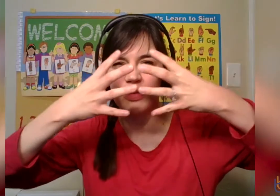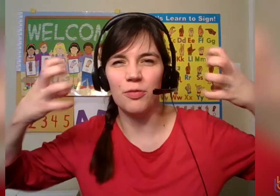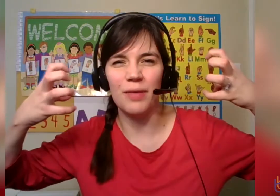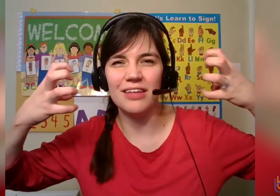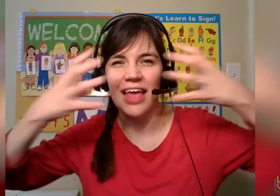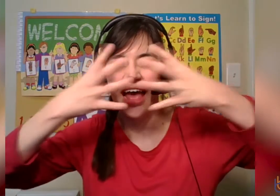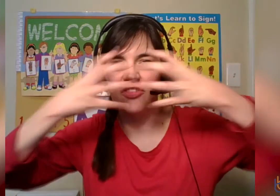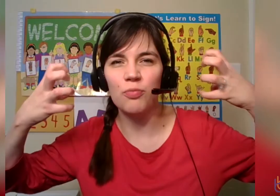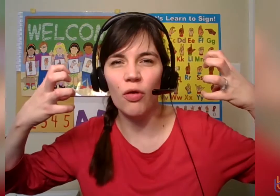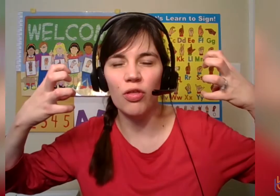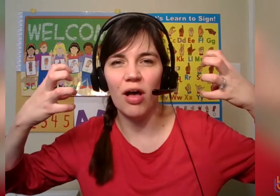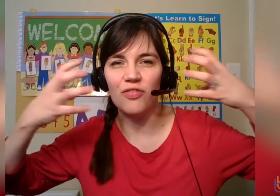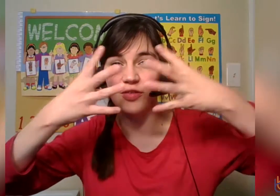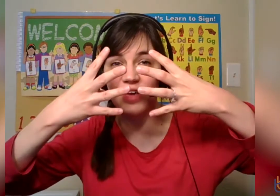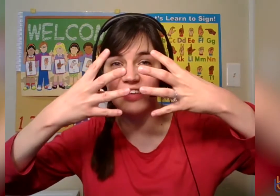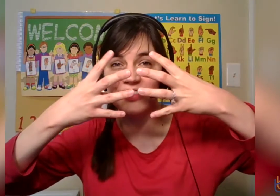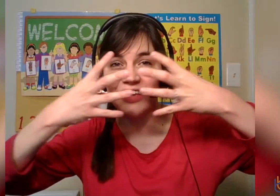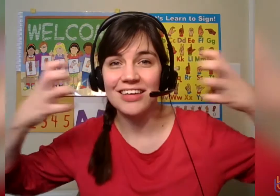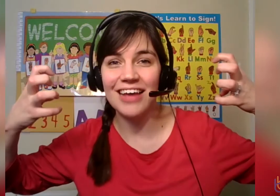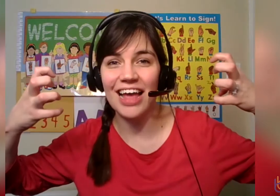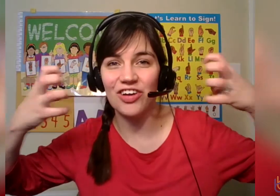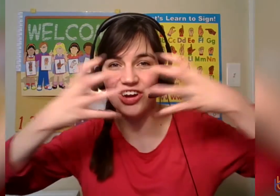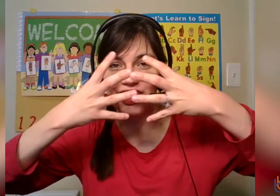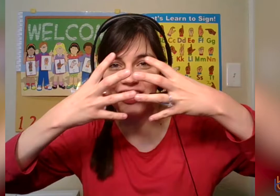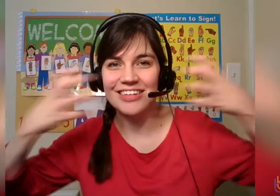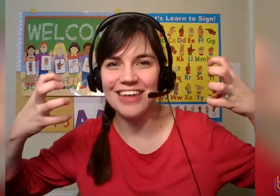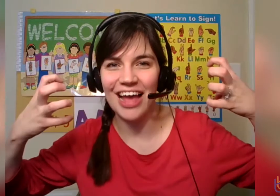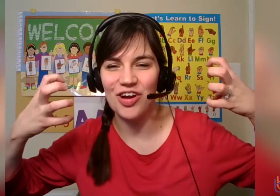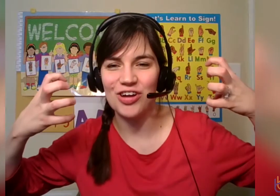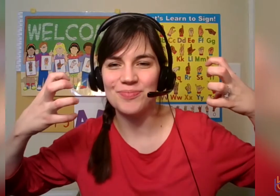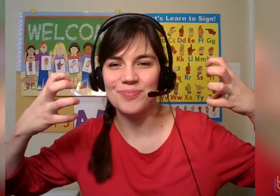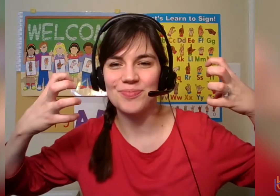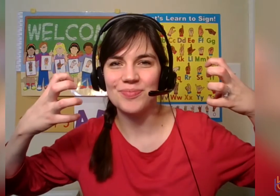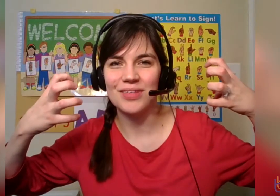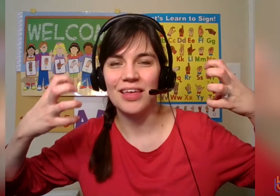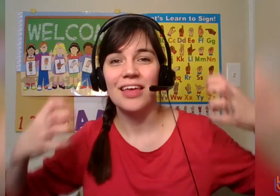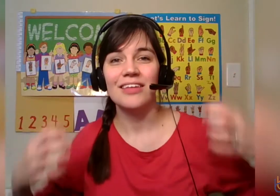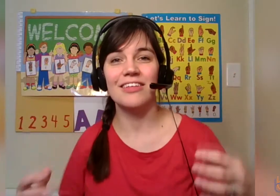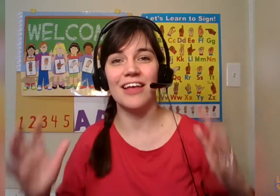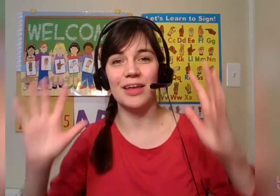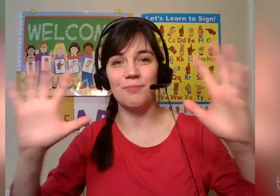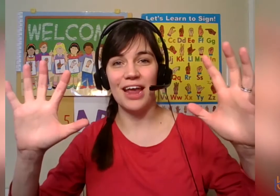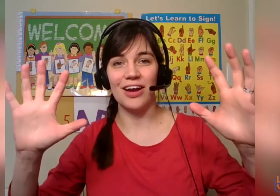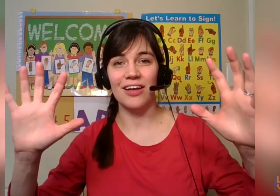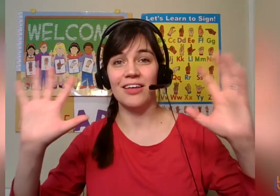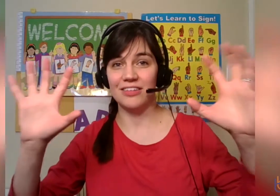little bit as you pull them off your face. Tiger. Tiger. To sign bear, take